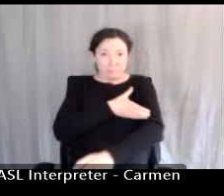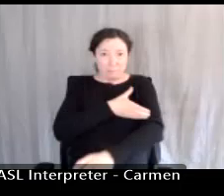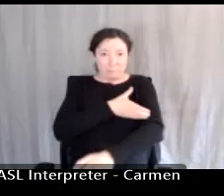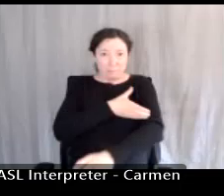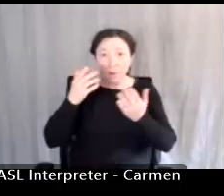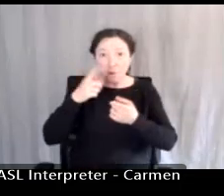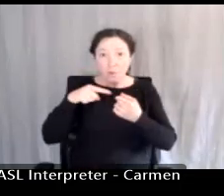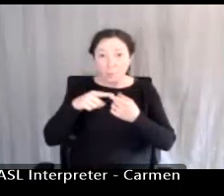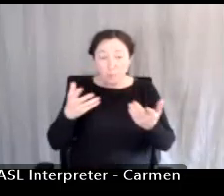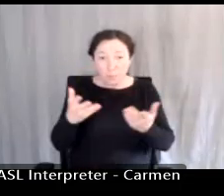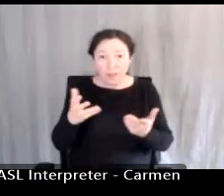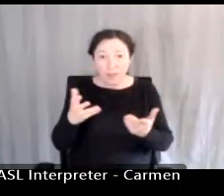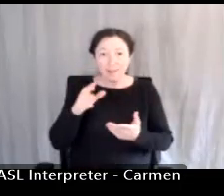and intermittent exposure to sugar.